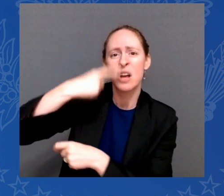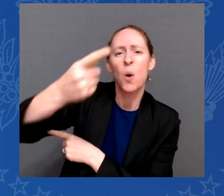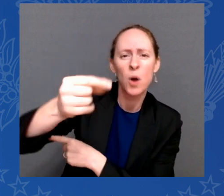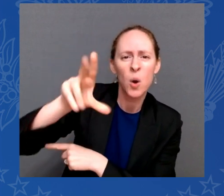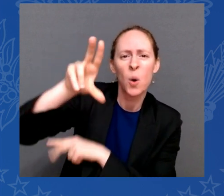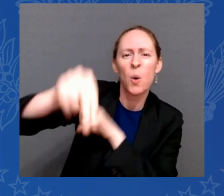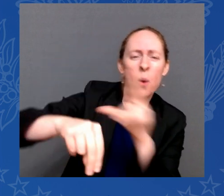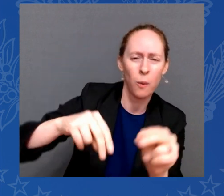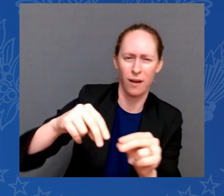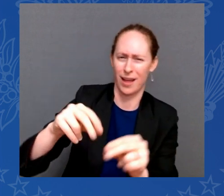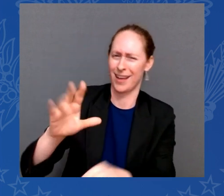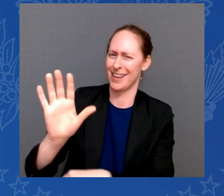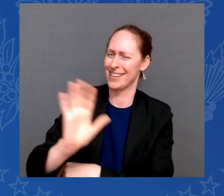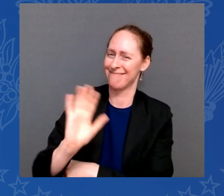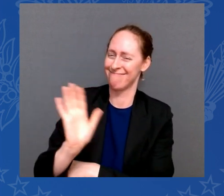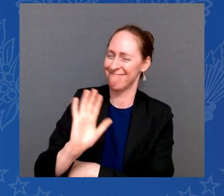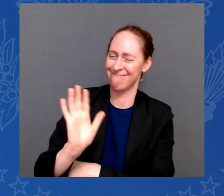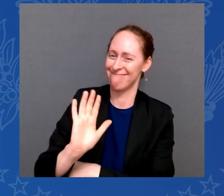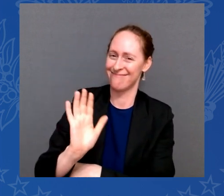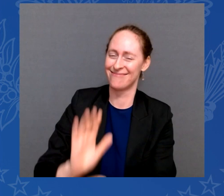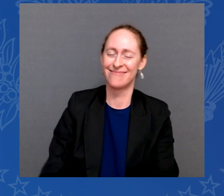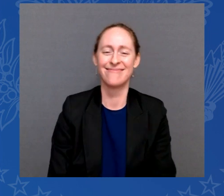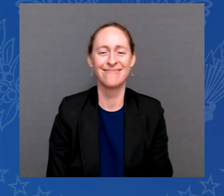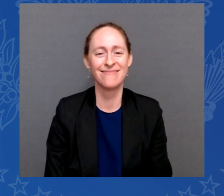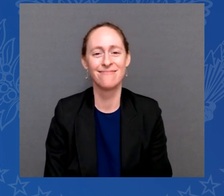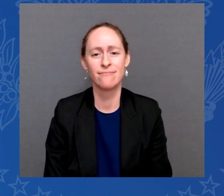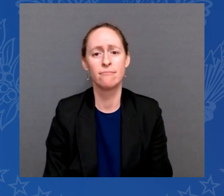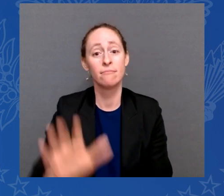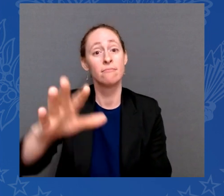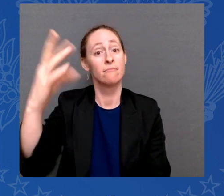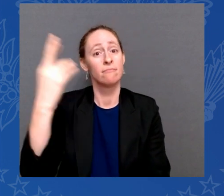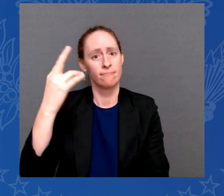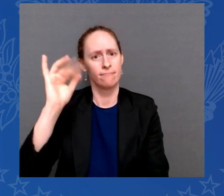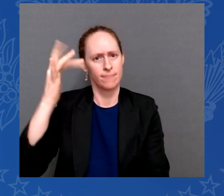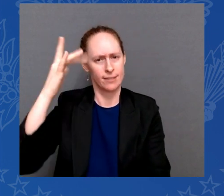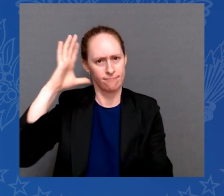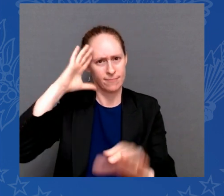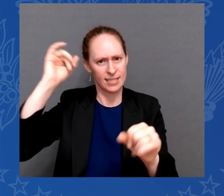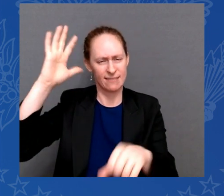this task force of these leaders to ensure that we have